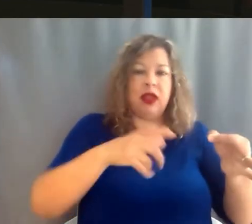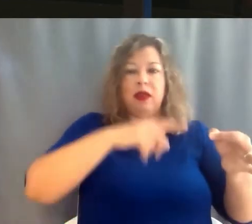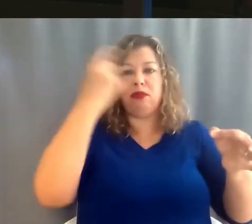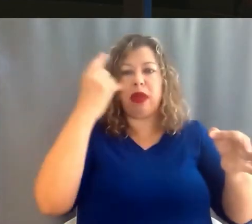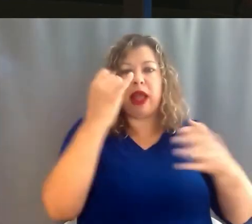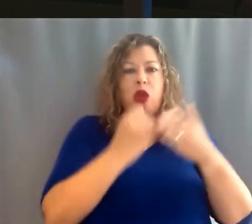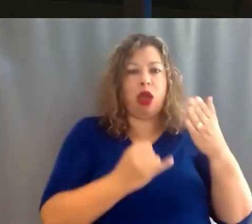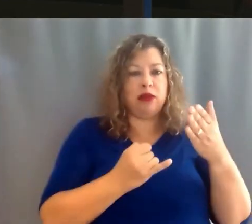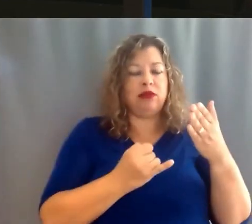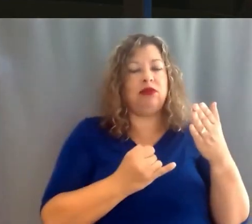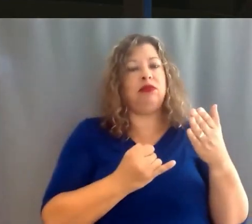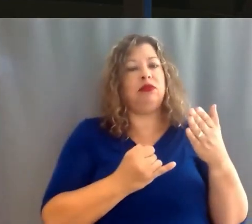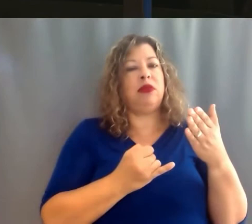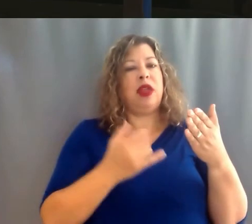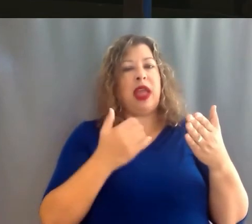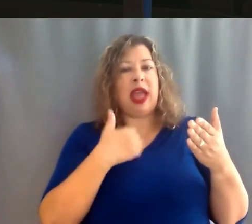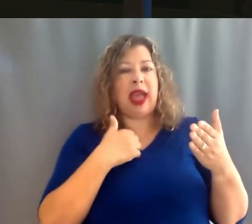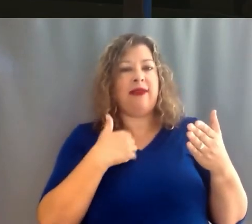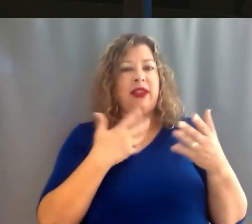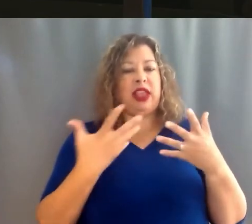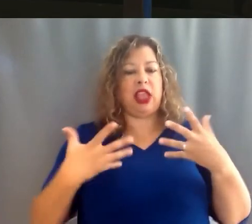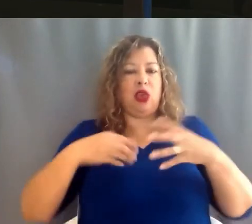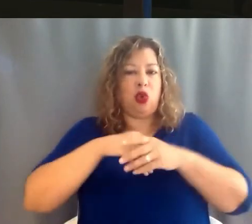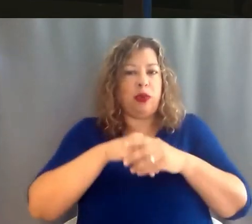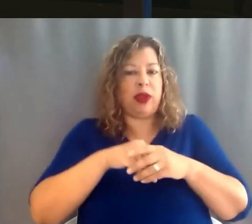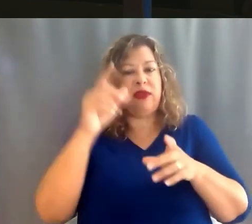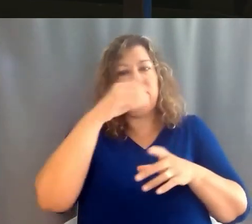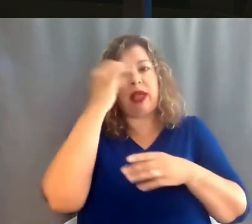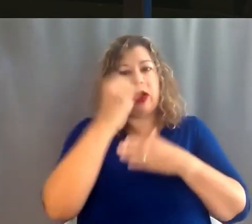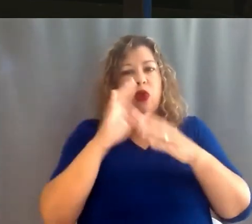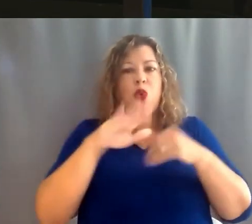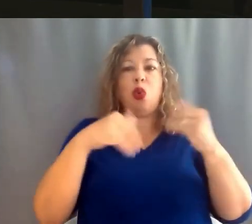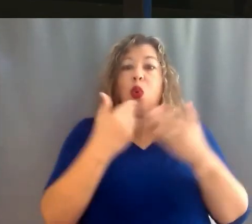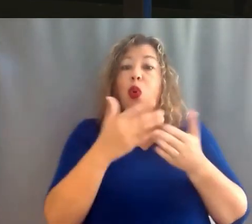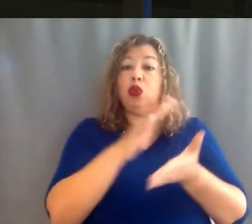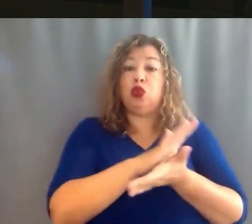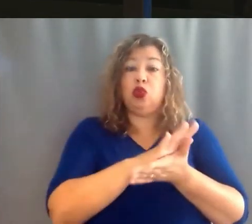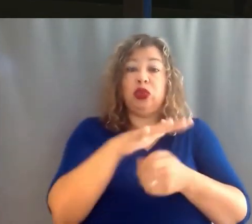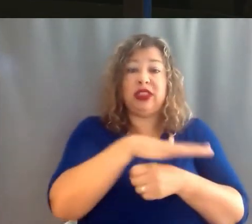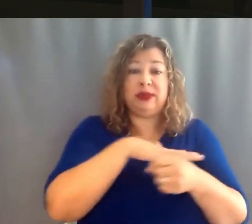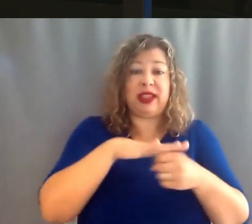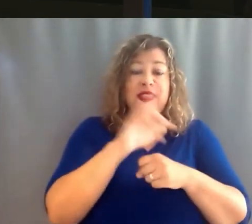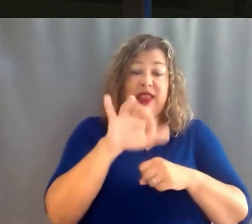incorporation of Black artists in all school spaces. Because that's what's missing. Blackness is missing in education.